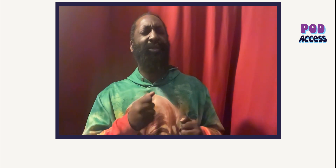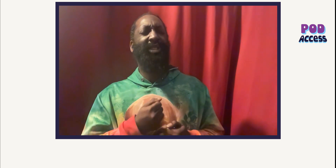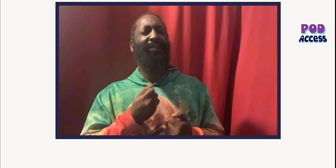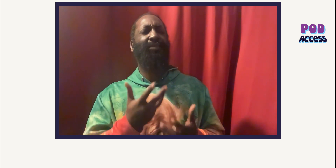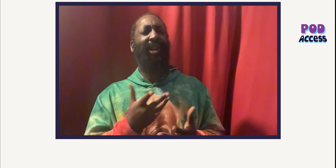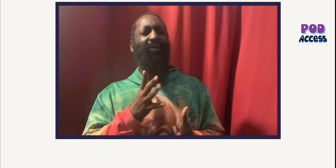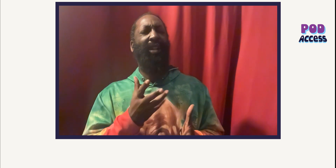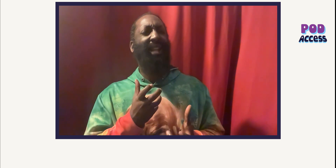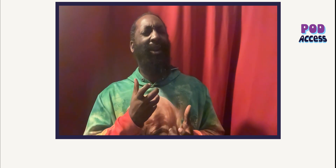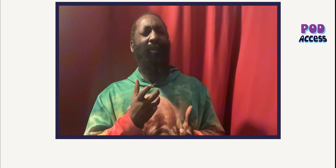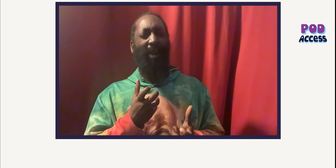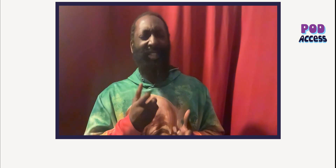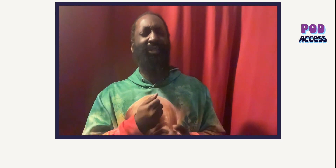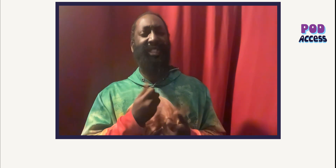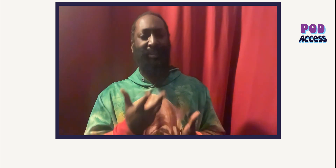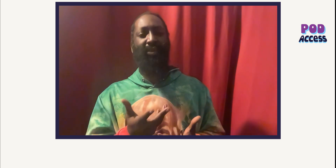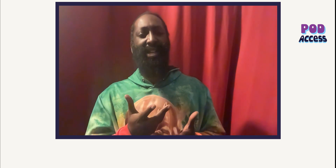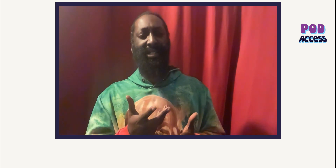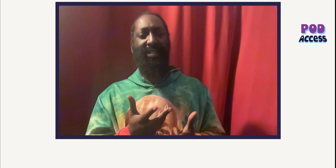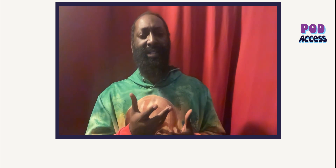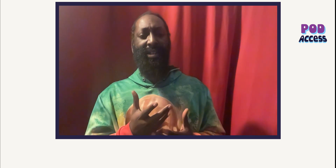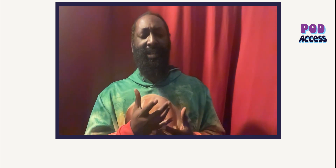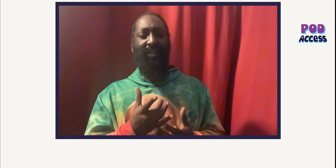to express what they wanted to express.